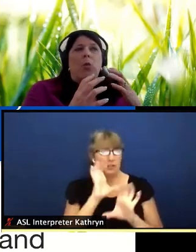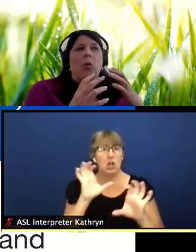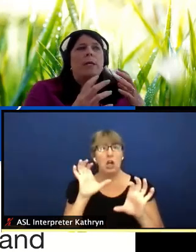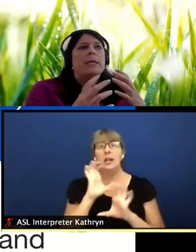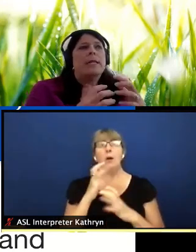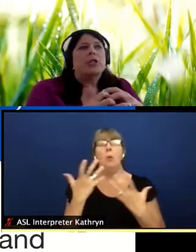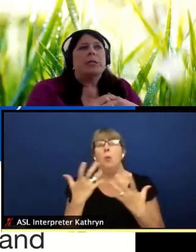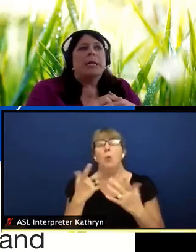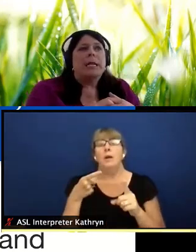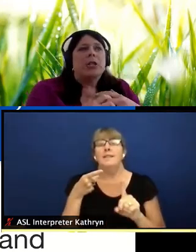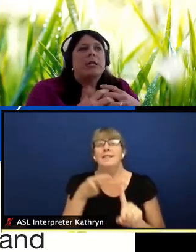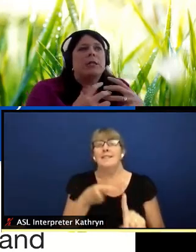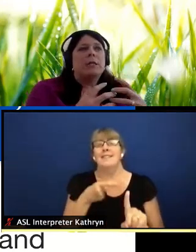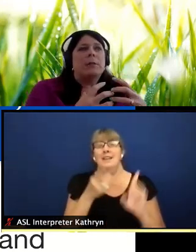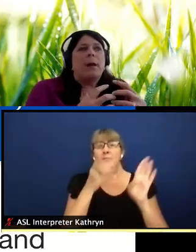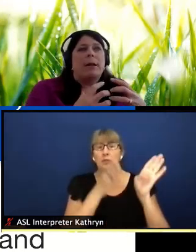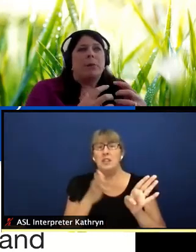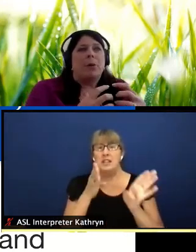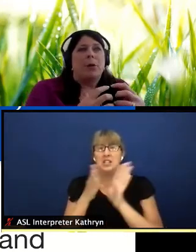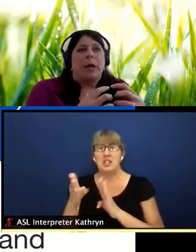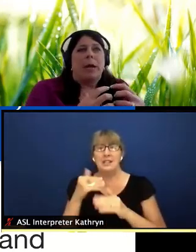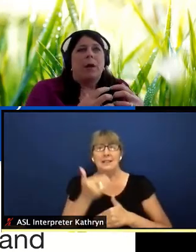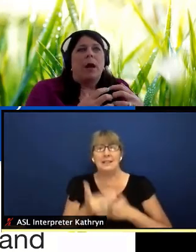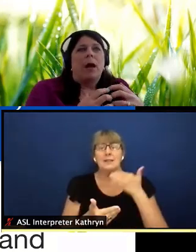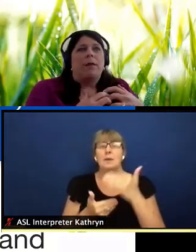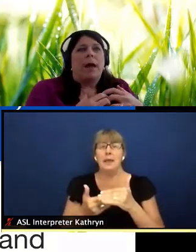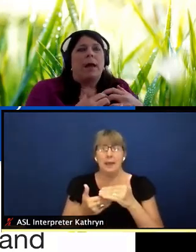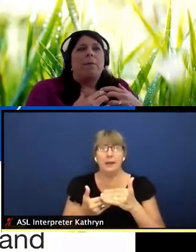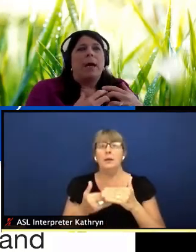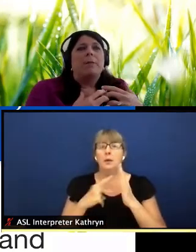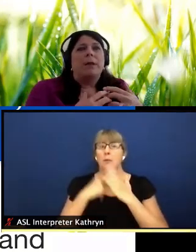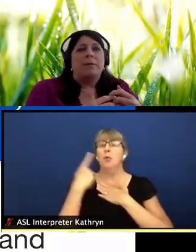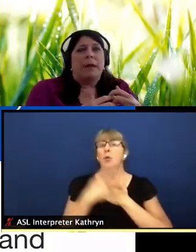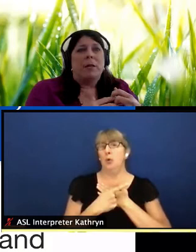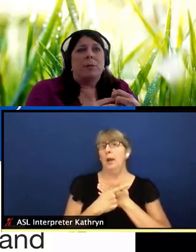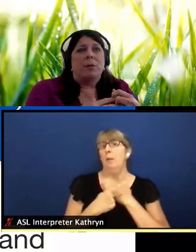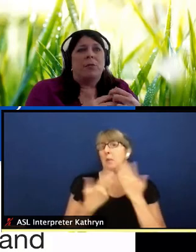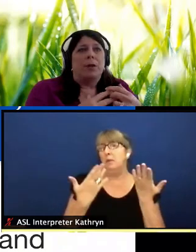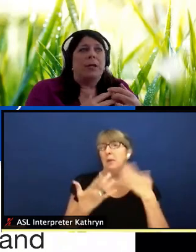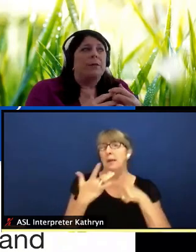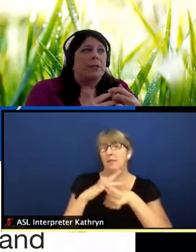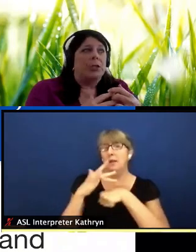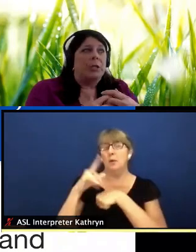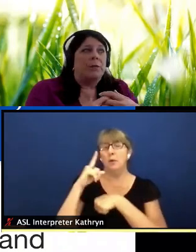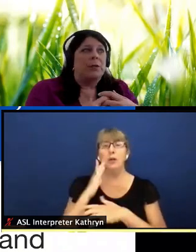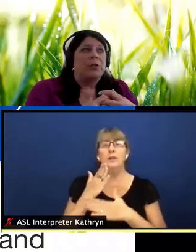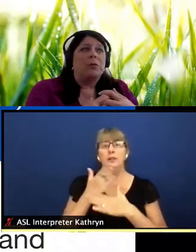what is that strategic systematic program that might be available for intervention for students